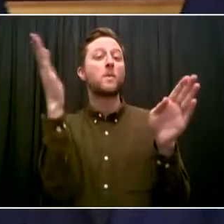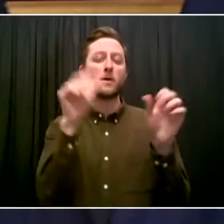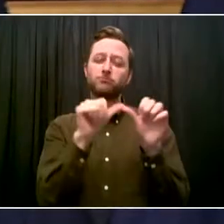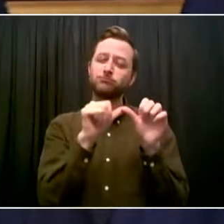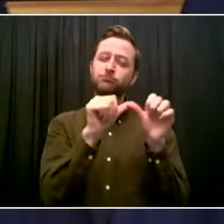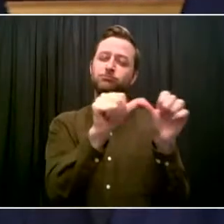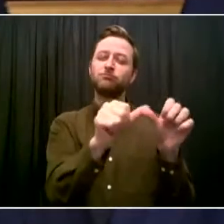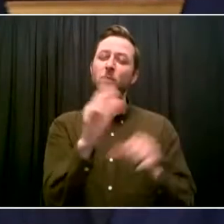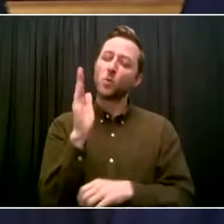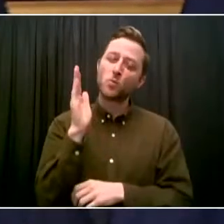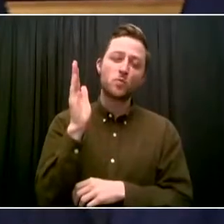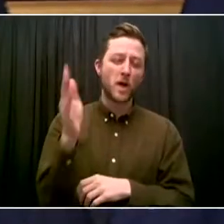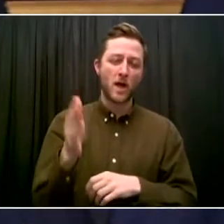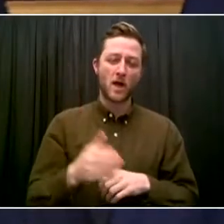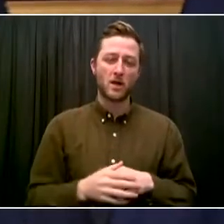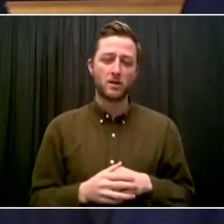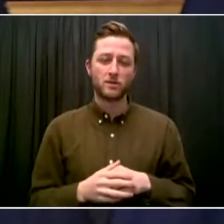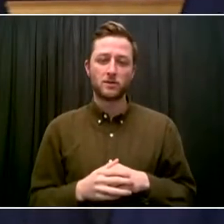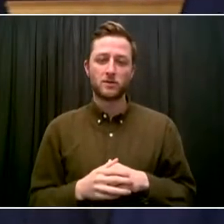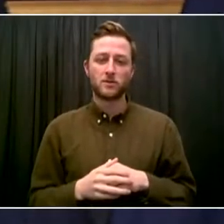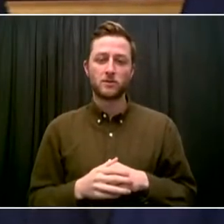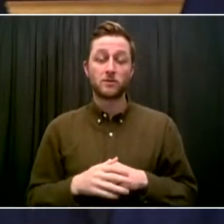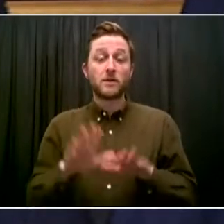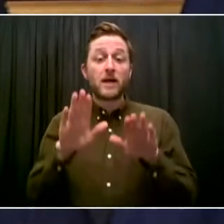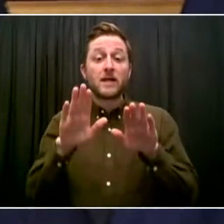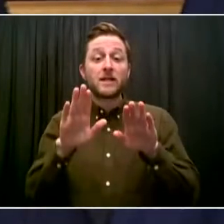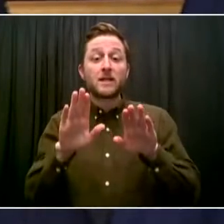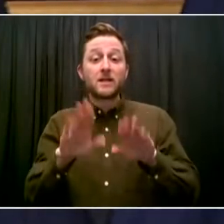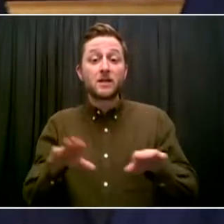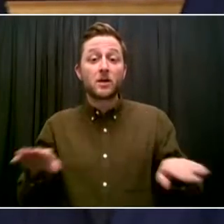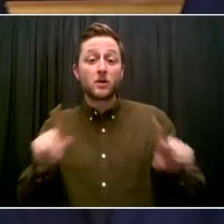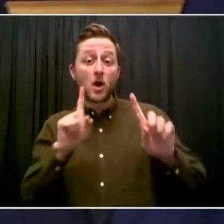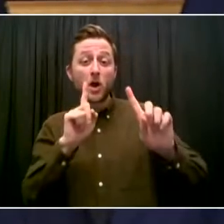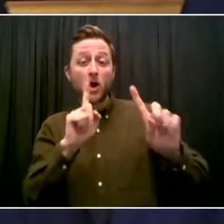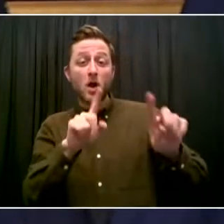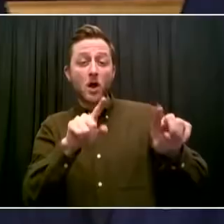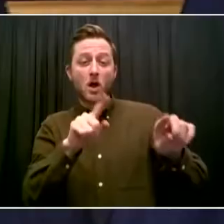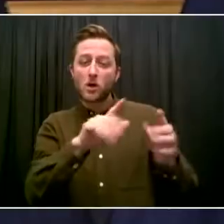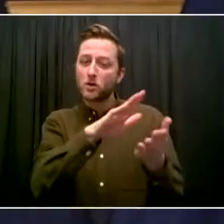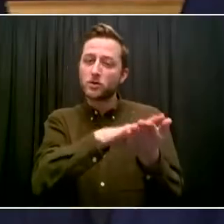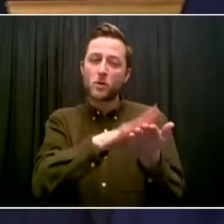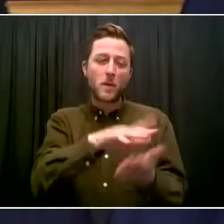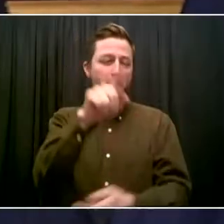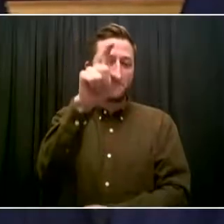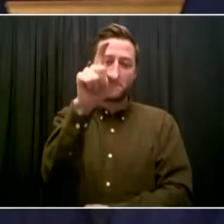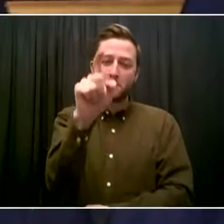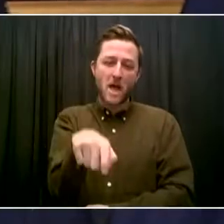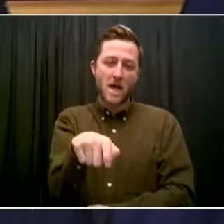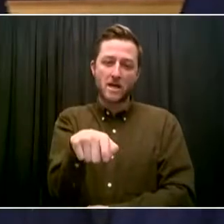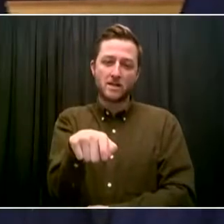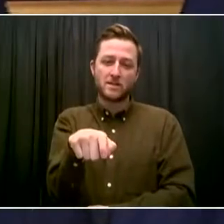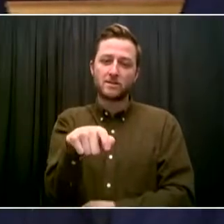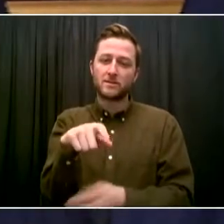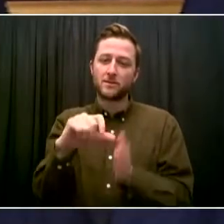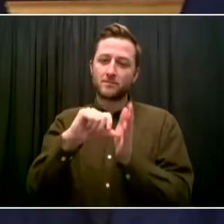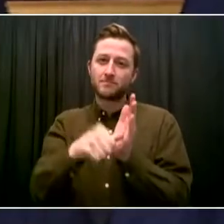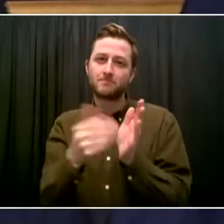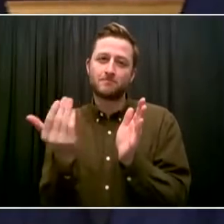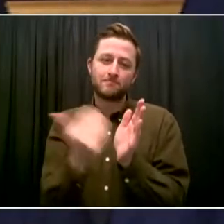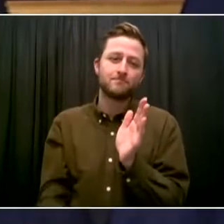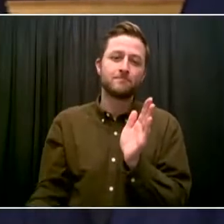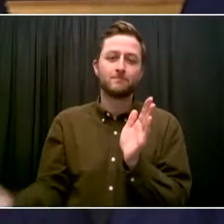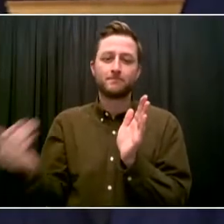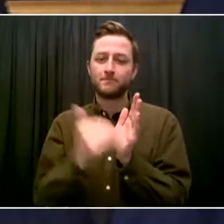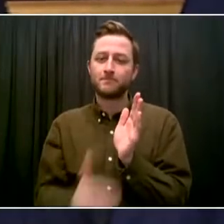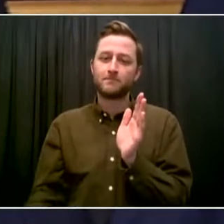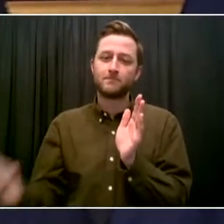OUR SCHOOLS ARE GOING TO REMAIN